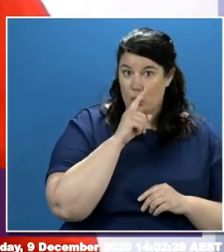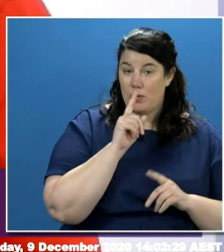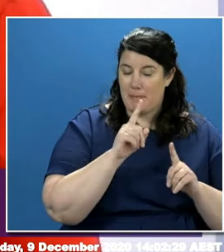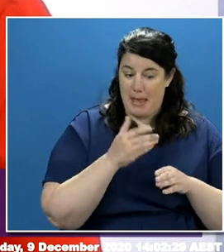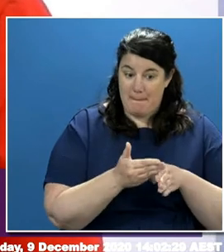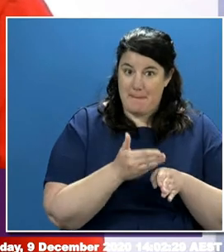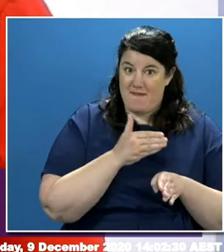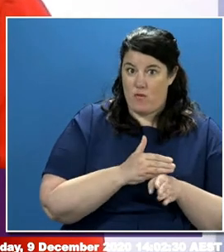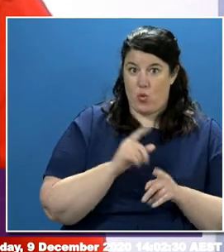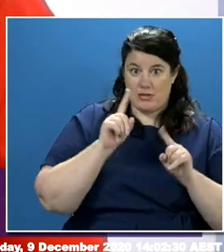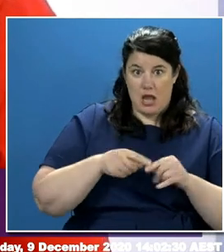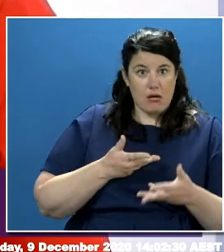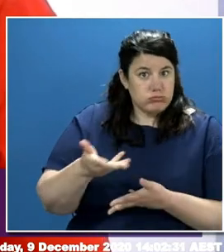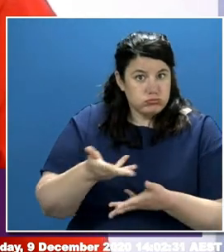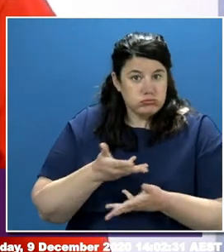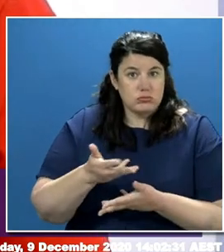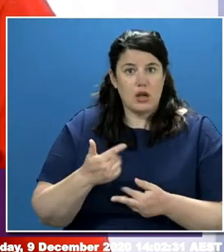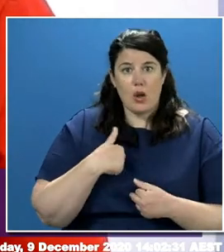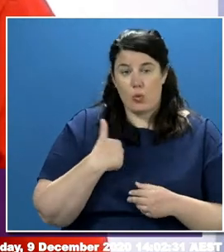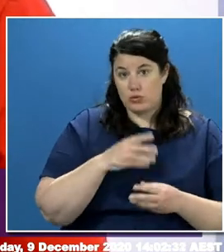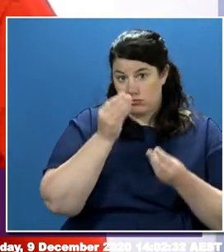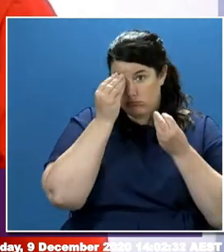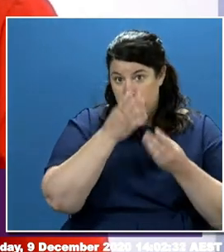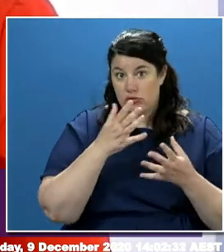we get to them, can I update the Commissioners and those following